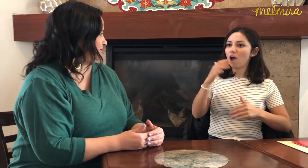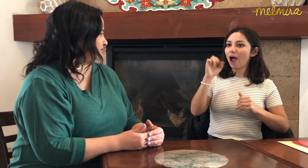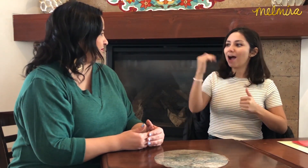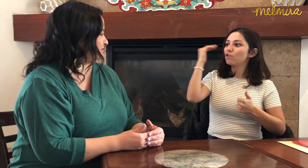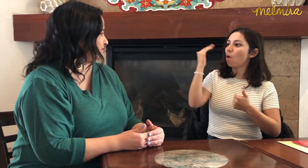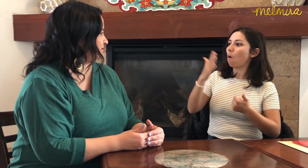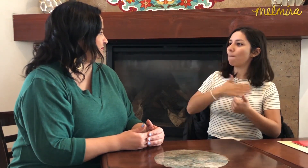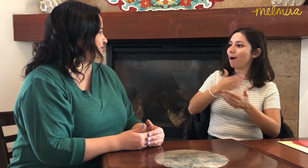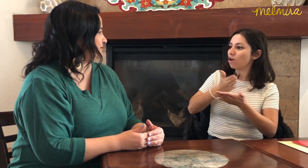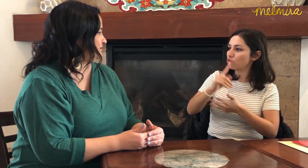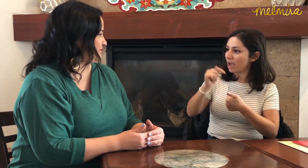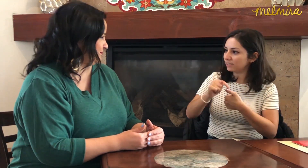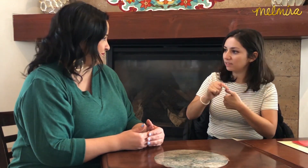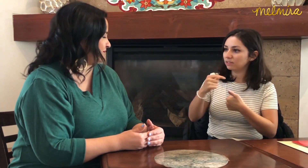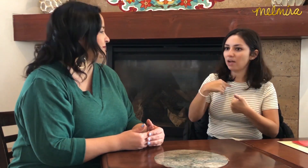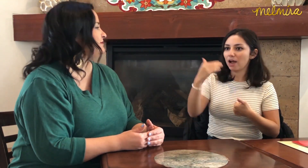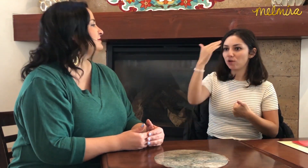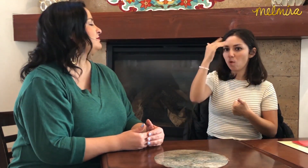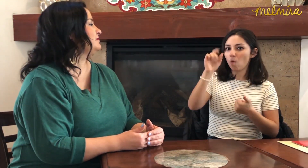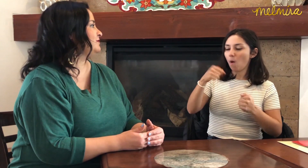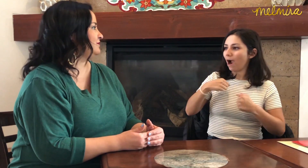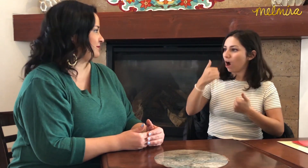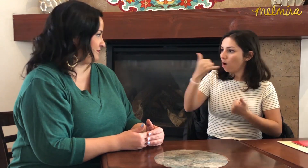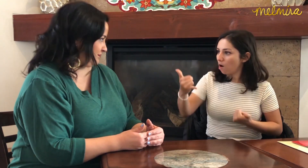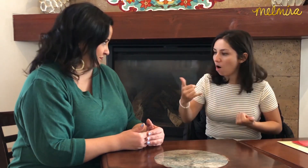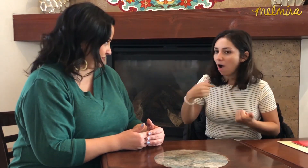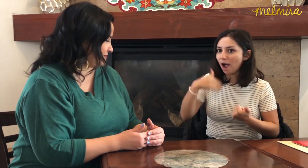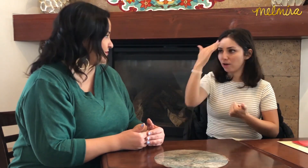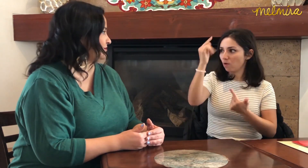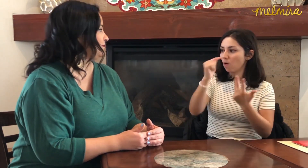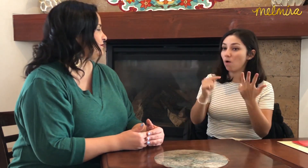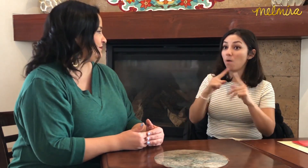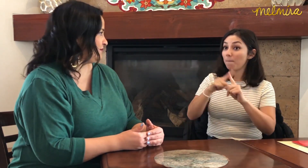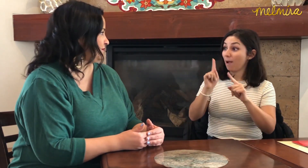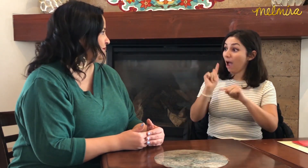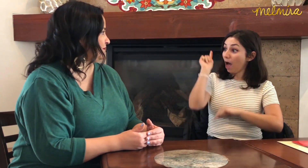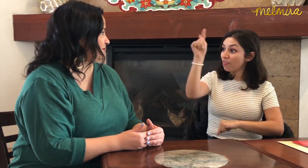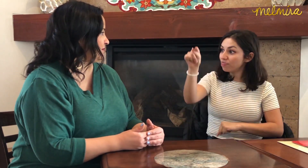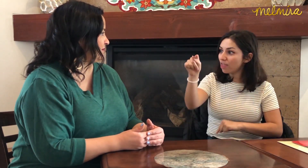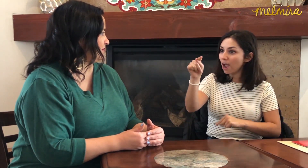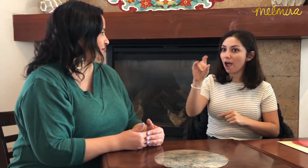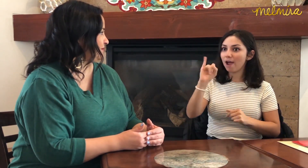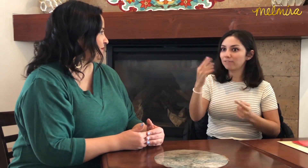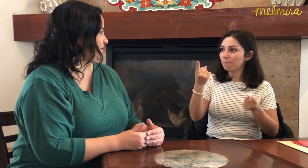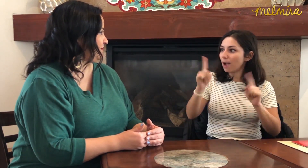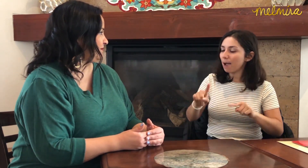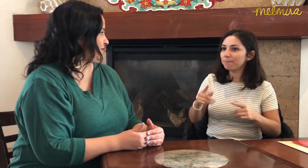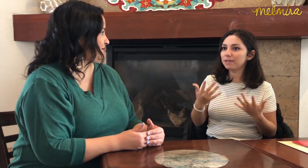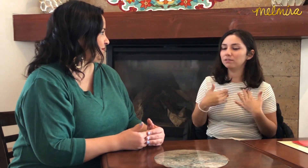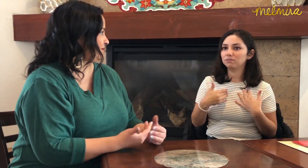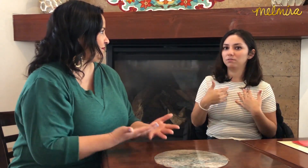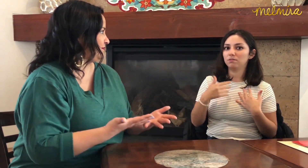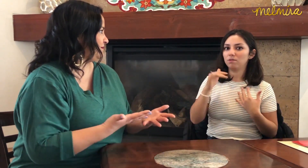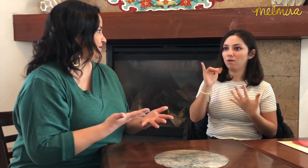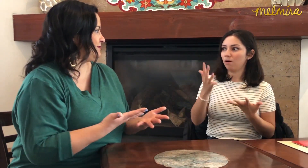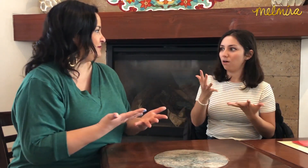something happened, I feel that I know my rights, I know who to call, I know those things, but over there, if something happened,